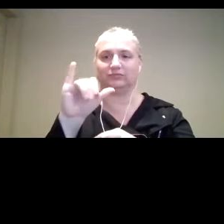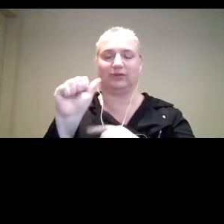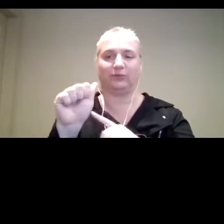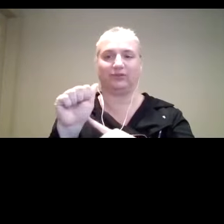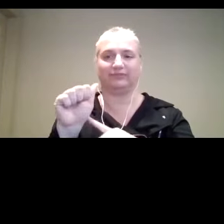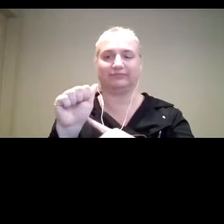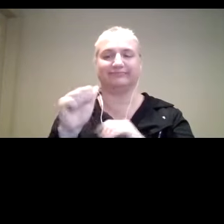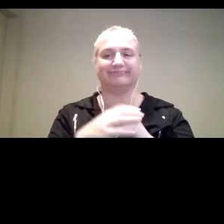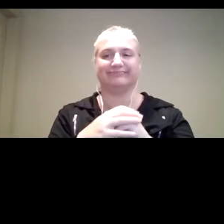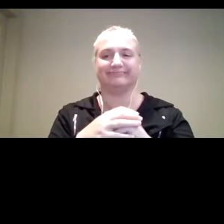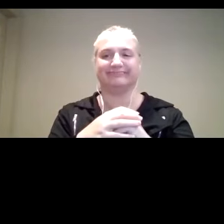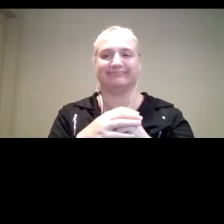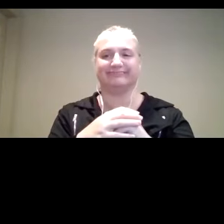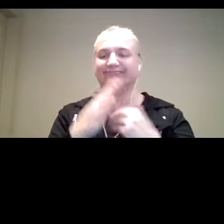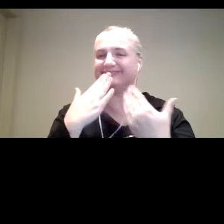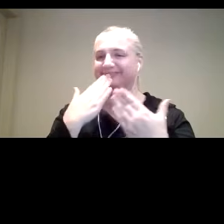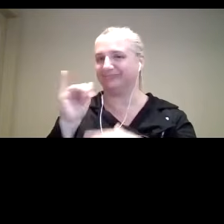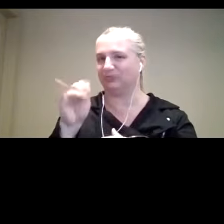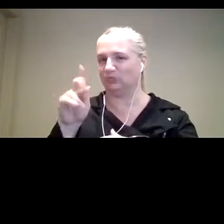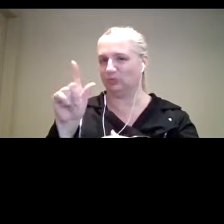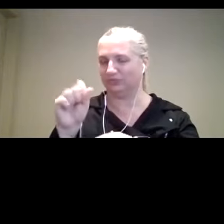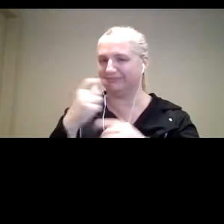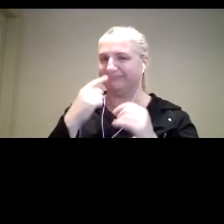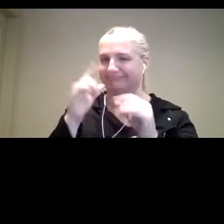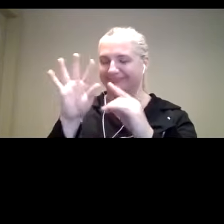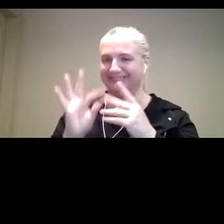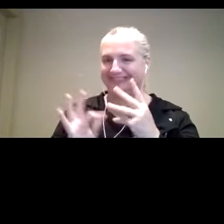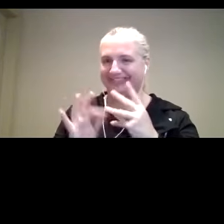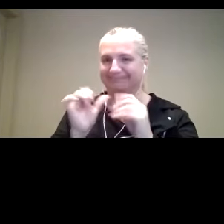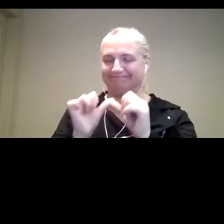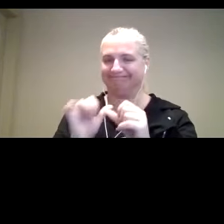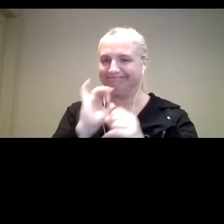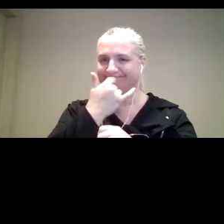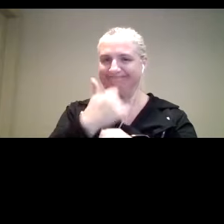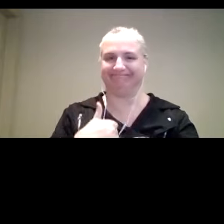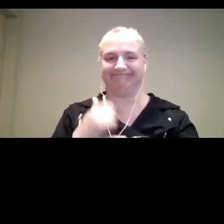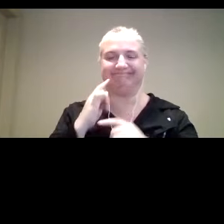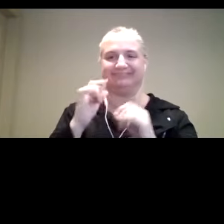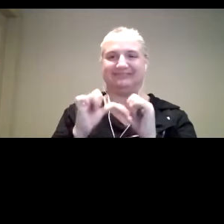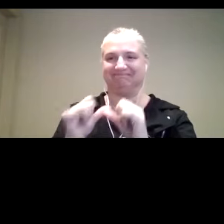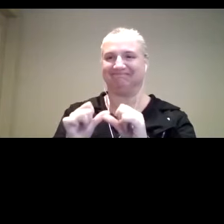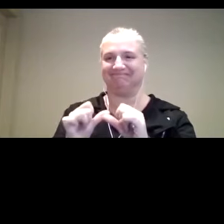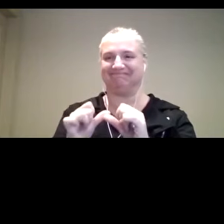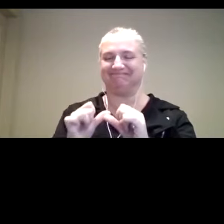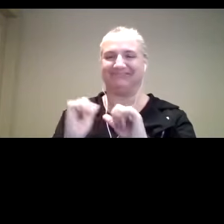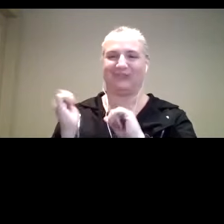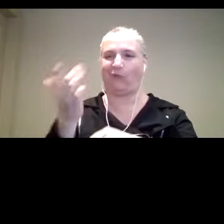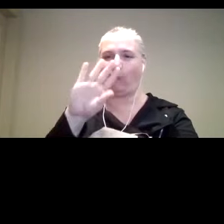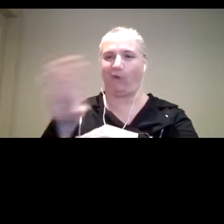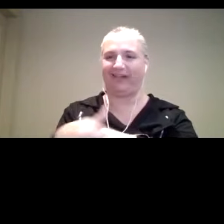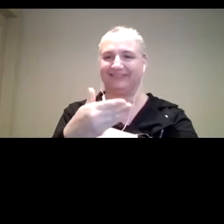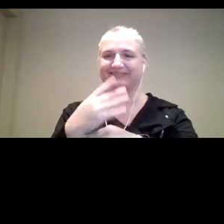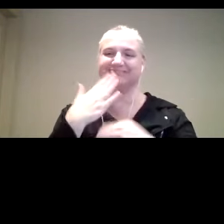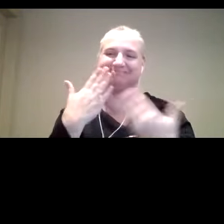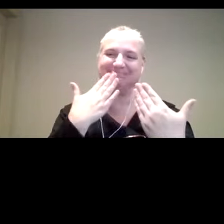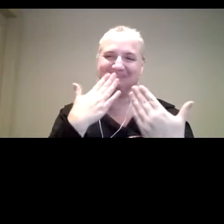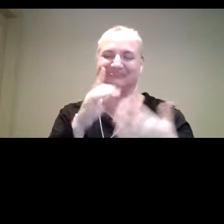She chose to stay on. I made a mistake and so she stuck with us all night. So that, I'm very grateful. Thank you.